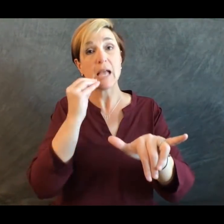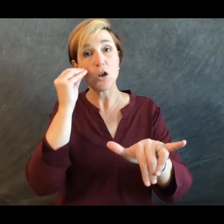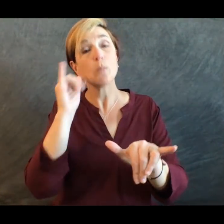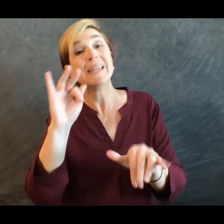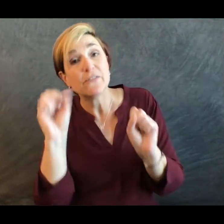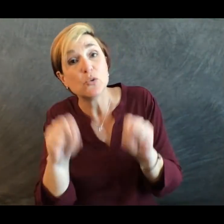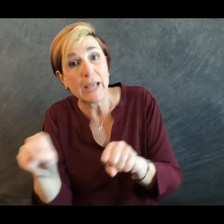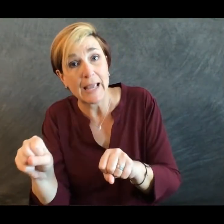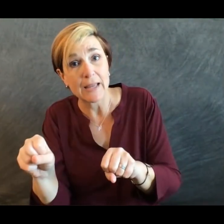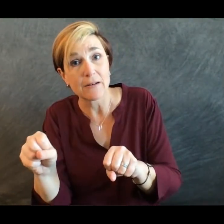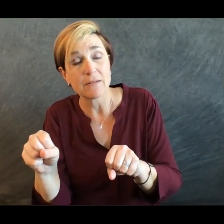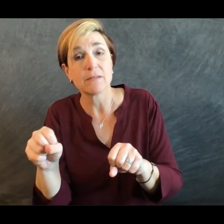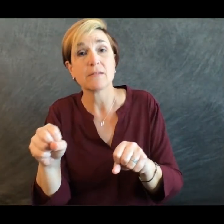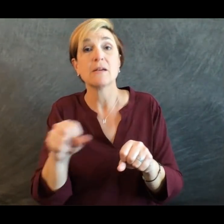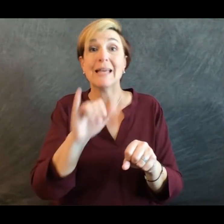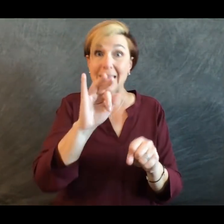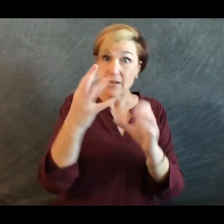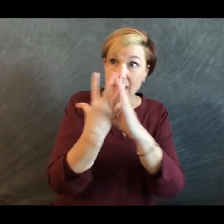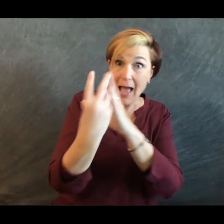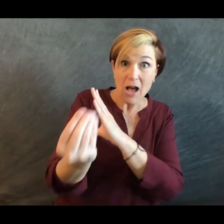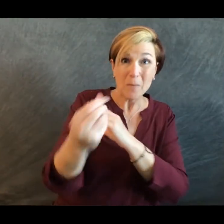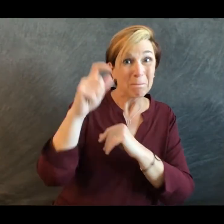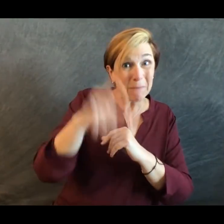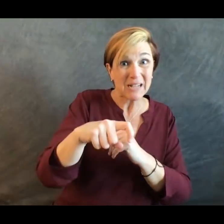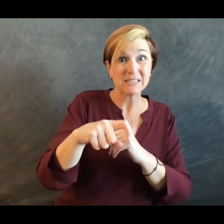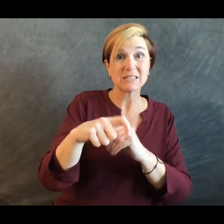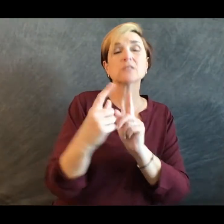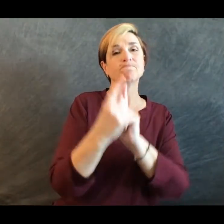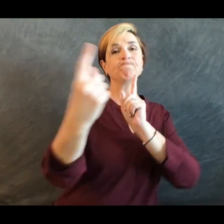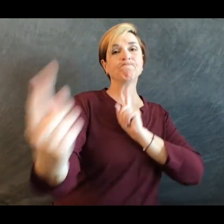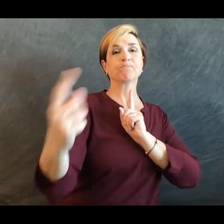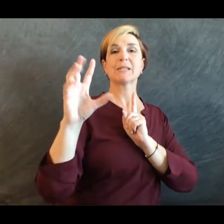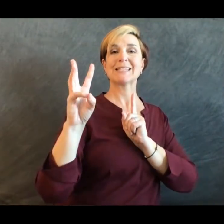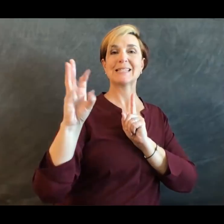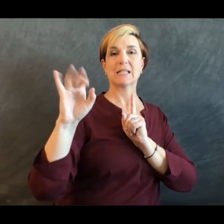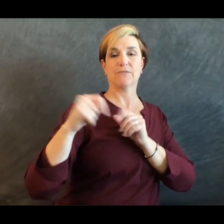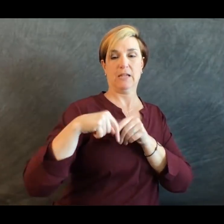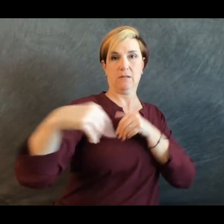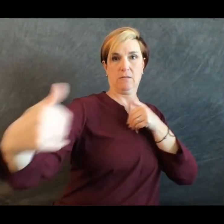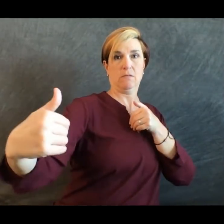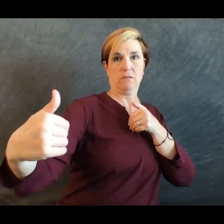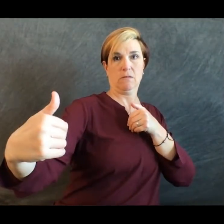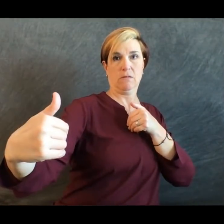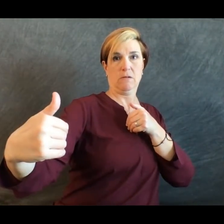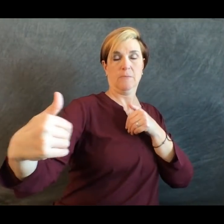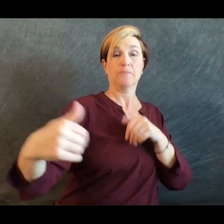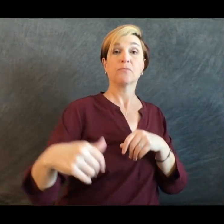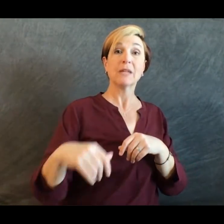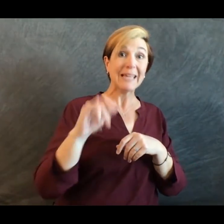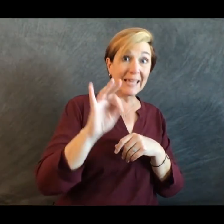out maintain six feet of distance between you and everyone else and wear a mask if you're going to be within six feet of others wash your hands more